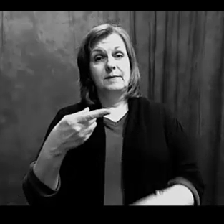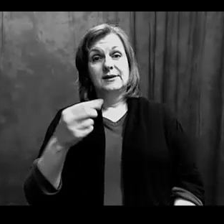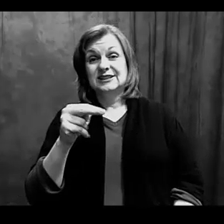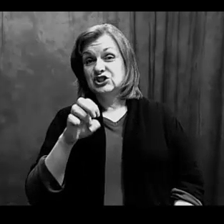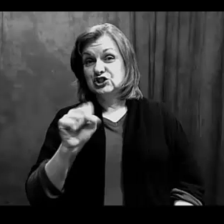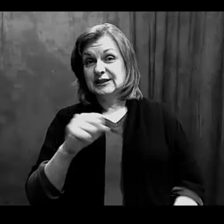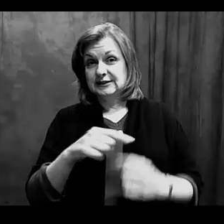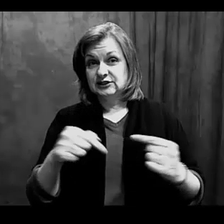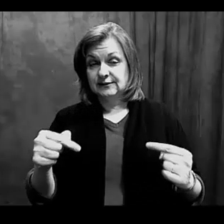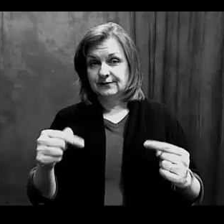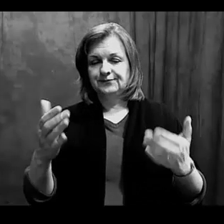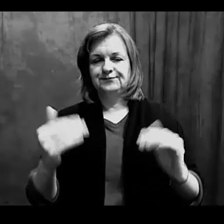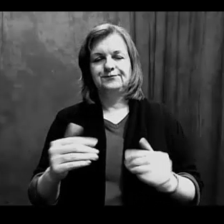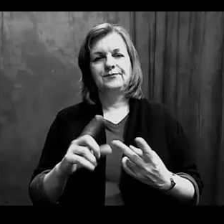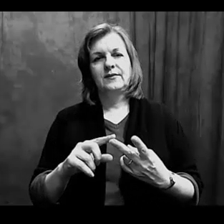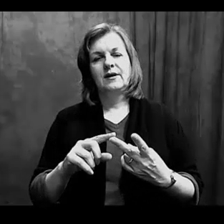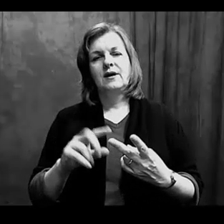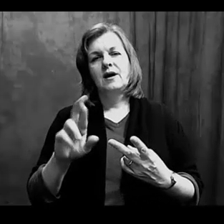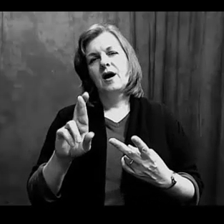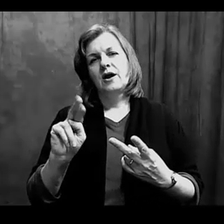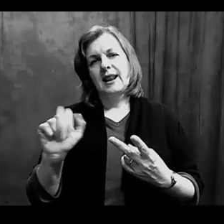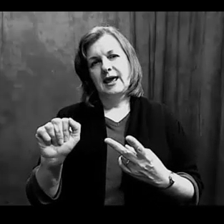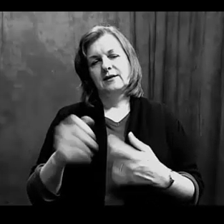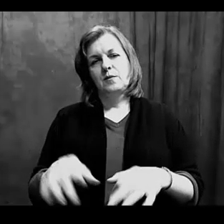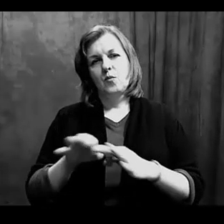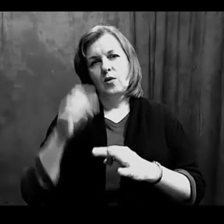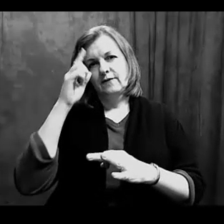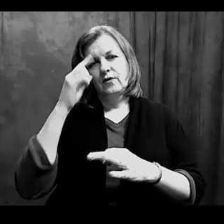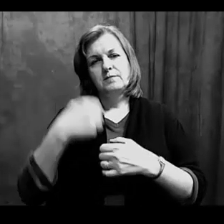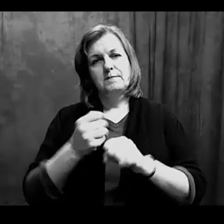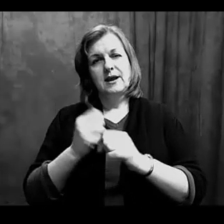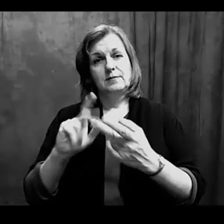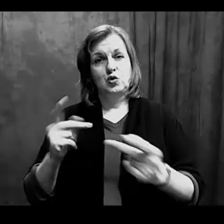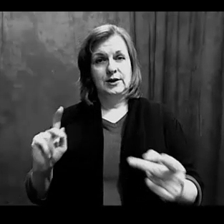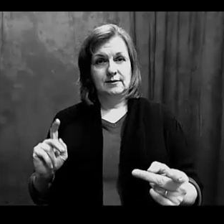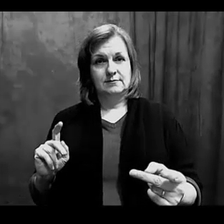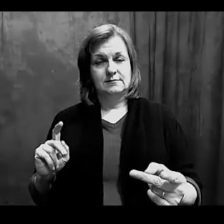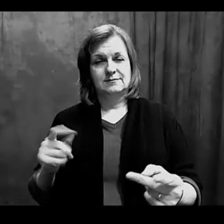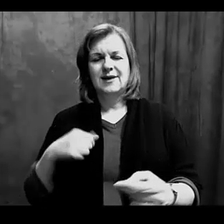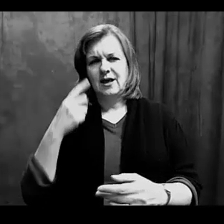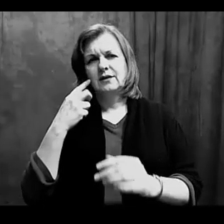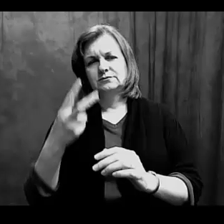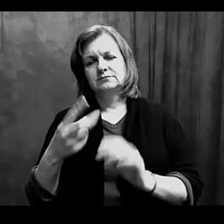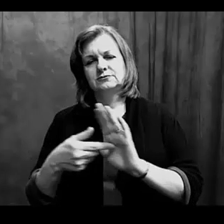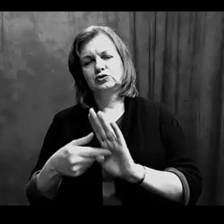DNA and RNA inparticular are information storage molecules